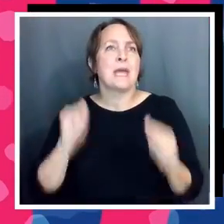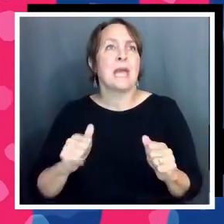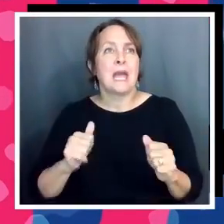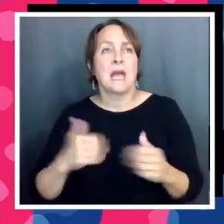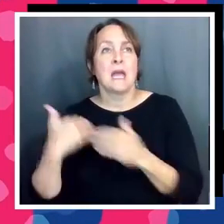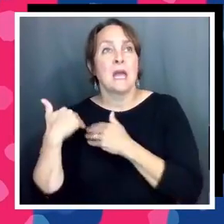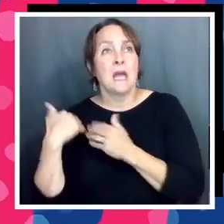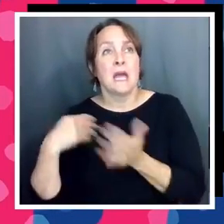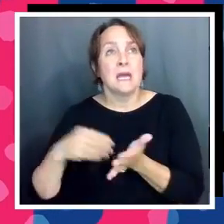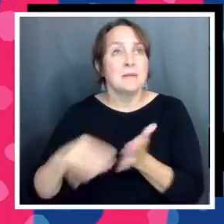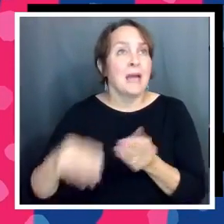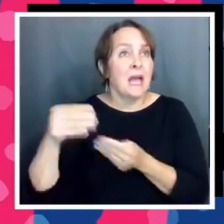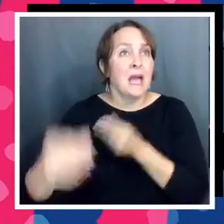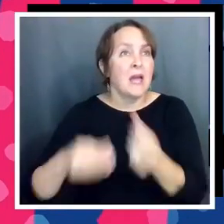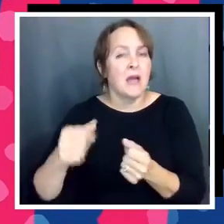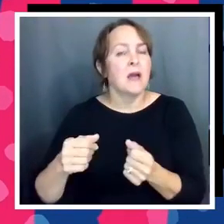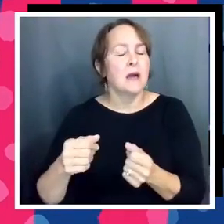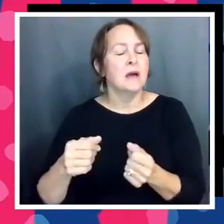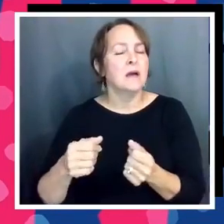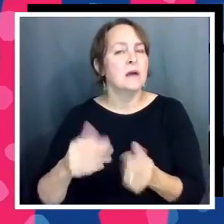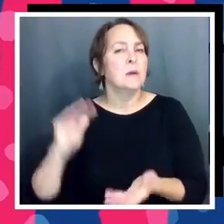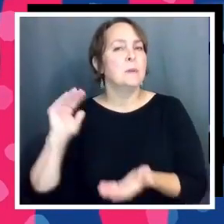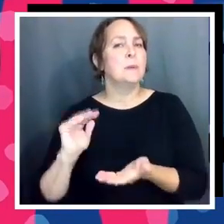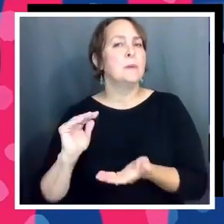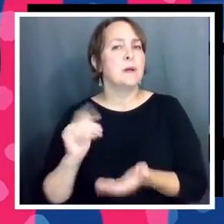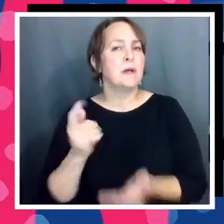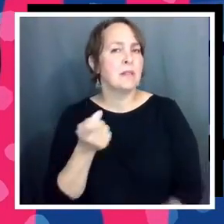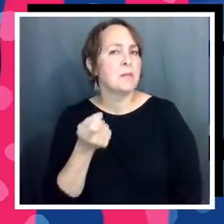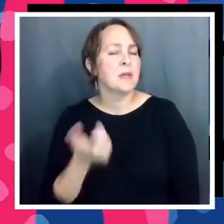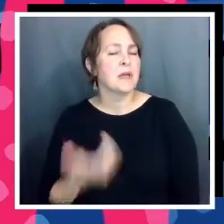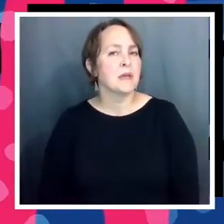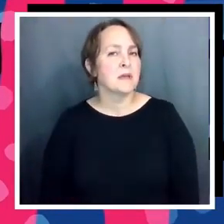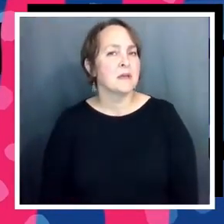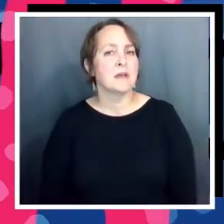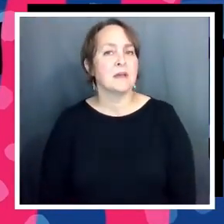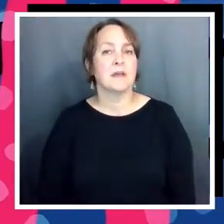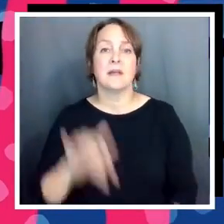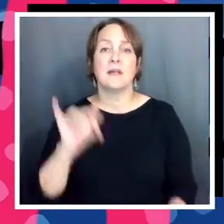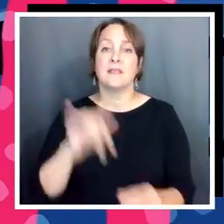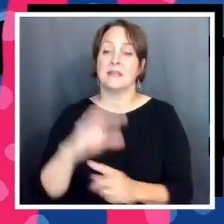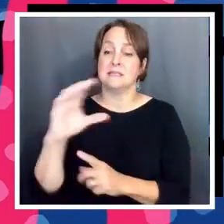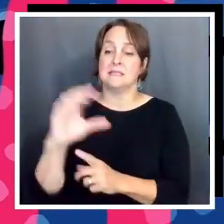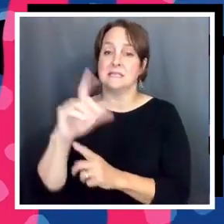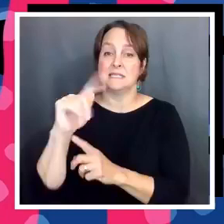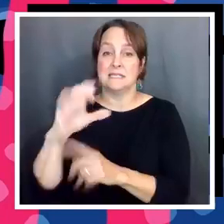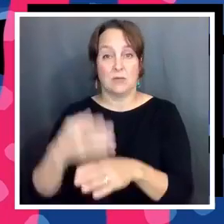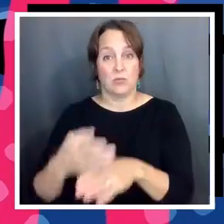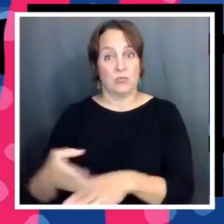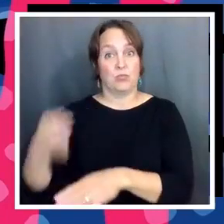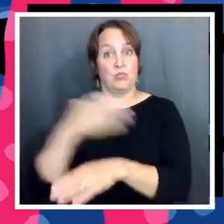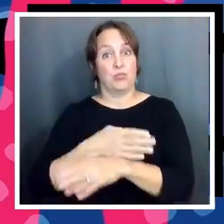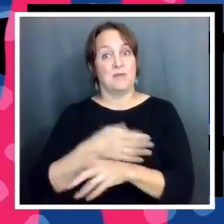THESE FAMILIES WILL FEEL MORE